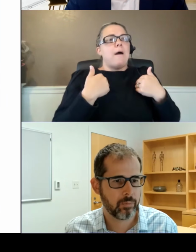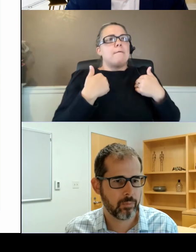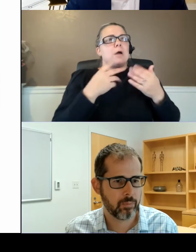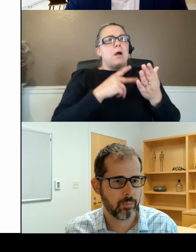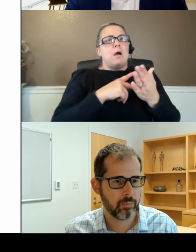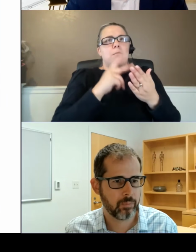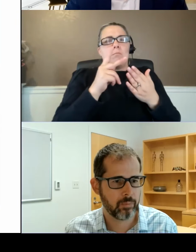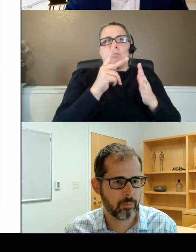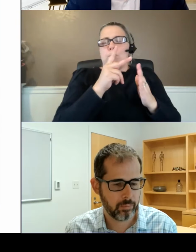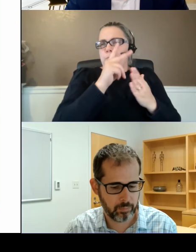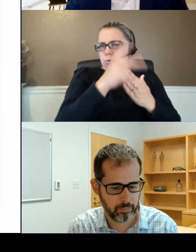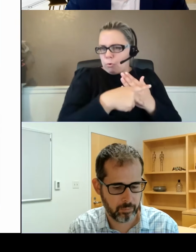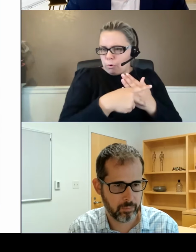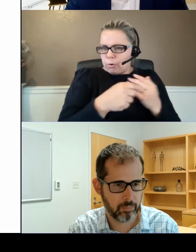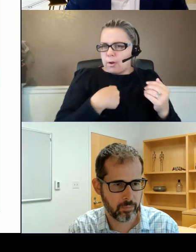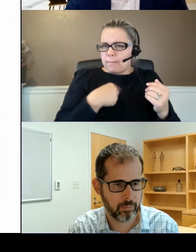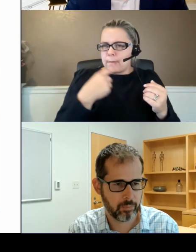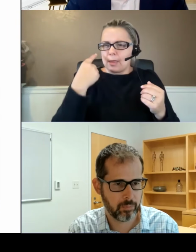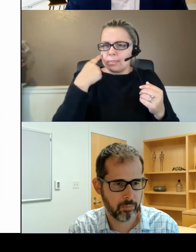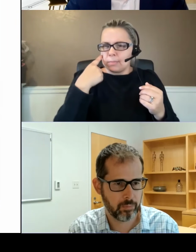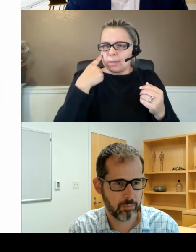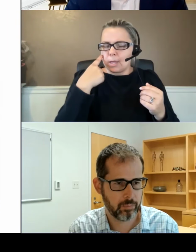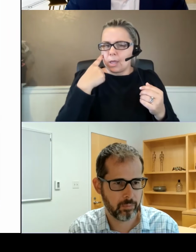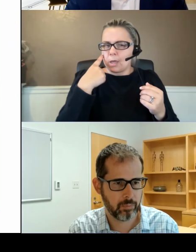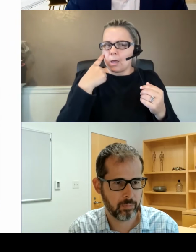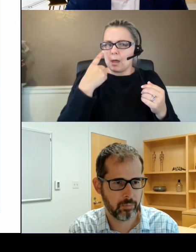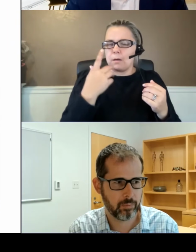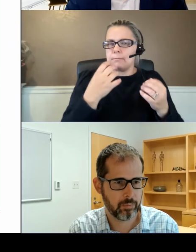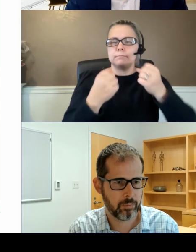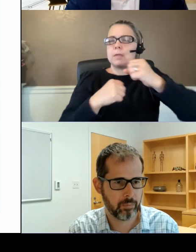to come down to, you know, using your keyboard. Can I keyboard navigate through this app?